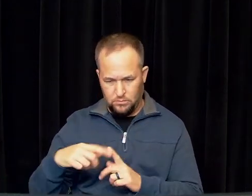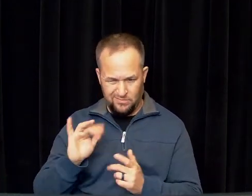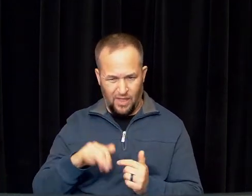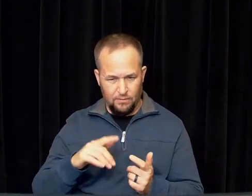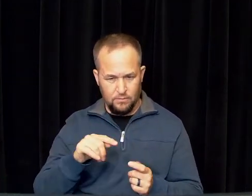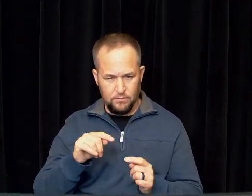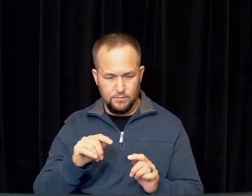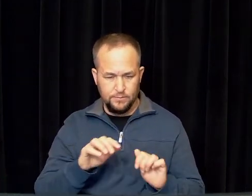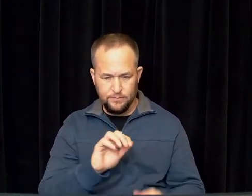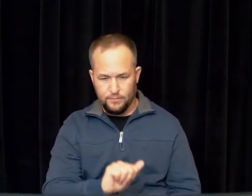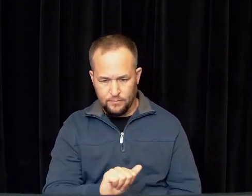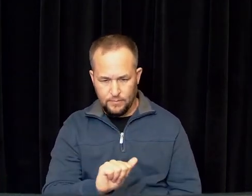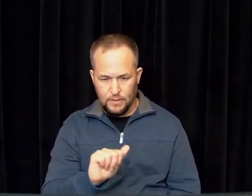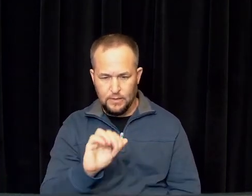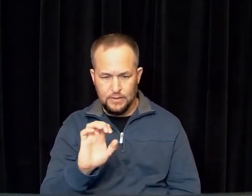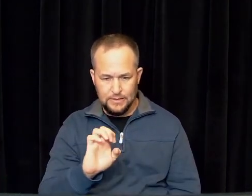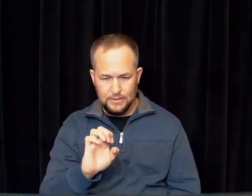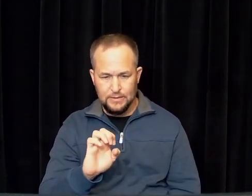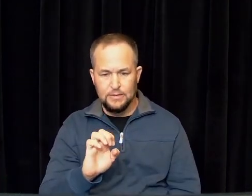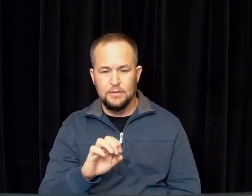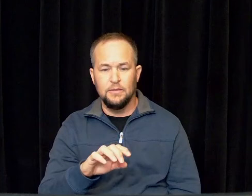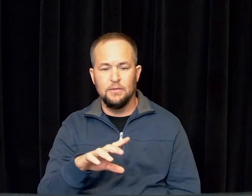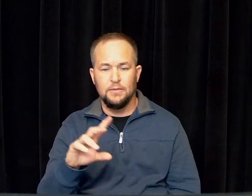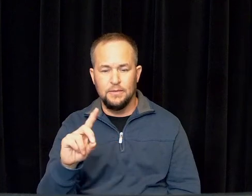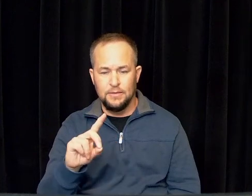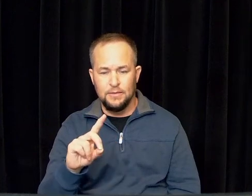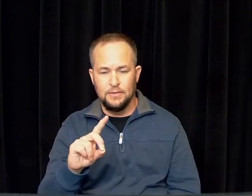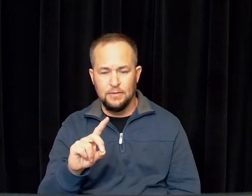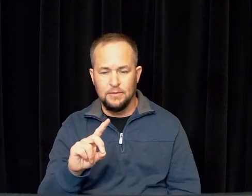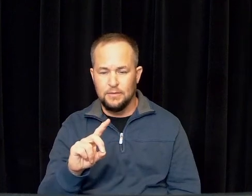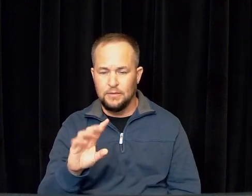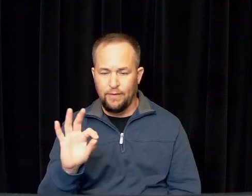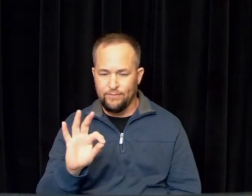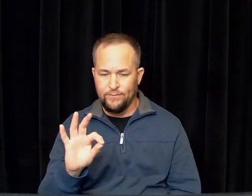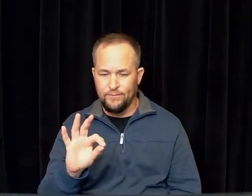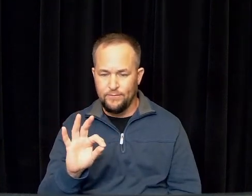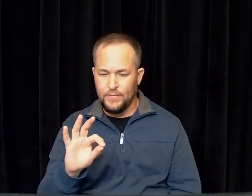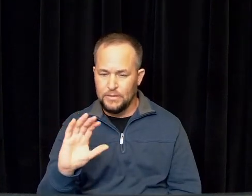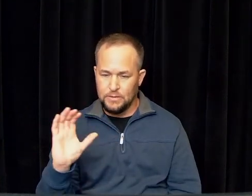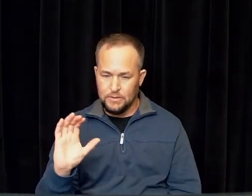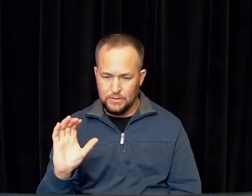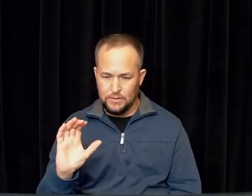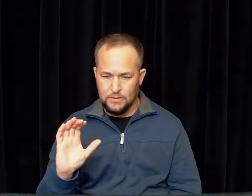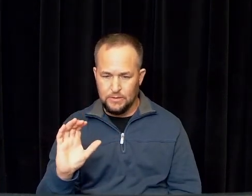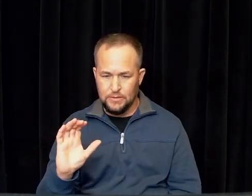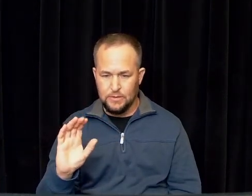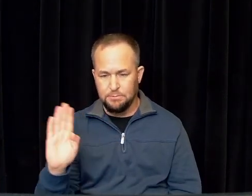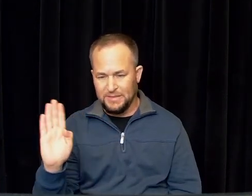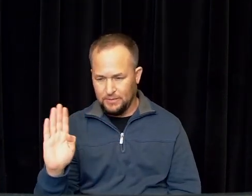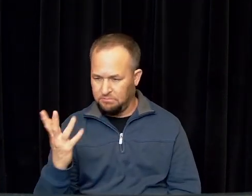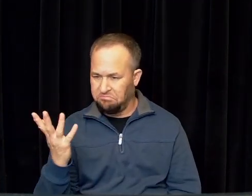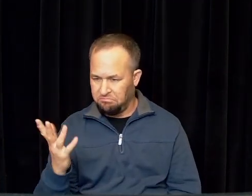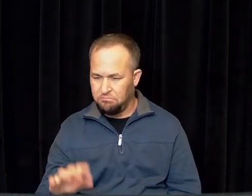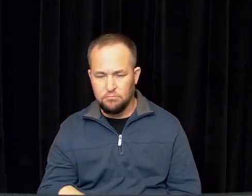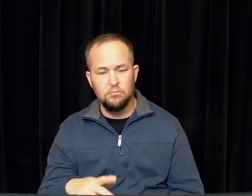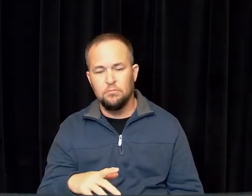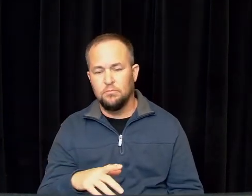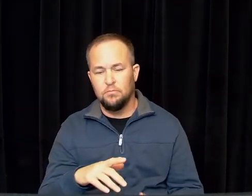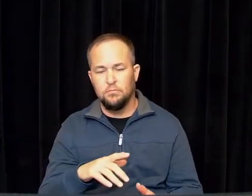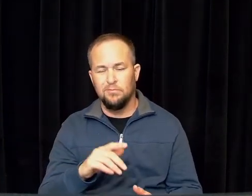There was an A, an E, a D, an F, a C and a B. And they can be in any order. I'm not talking